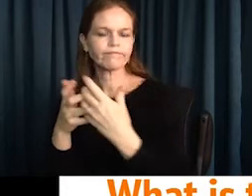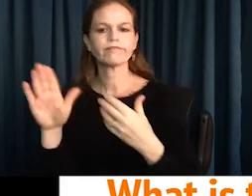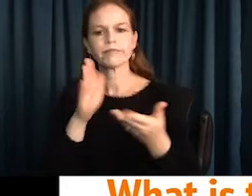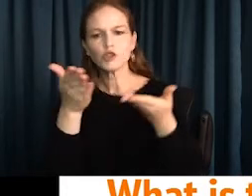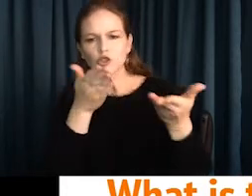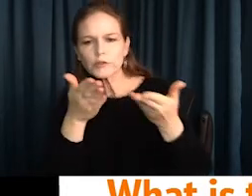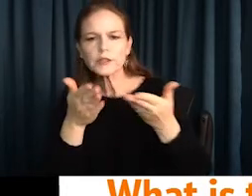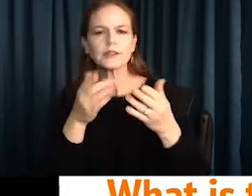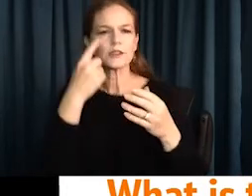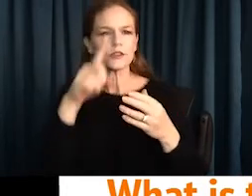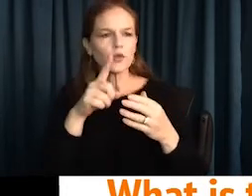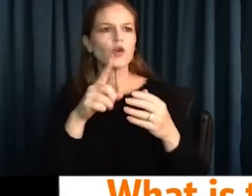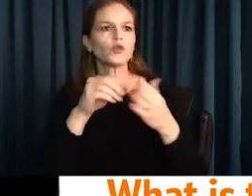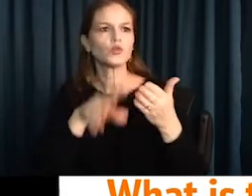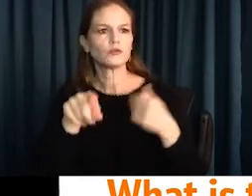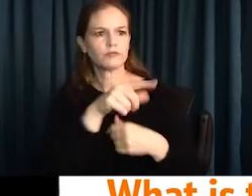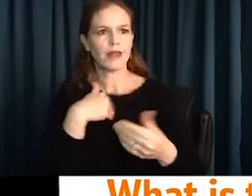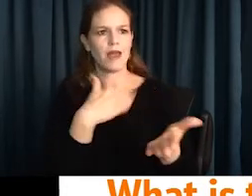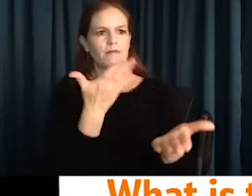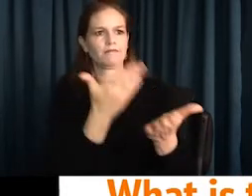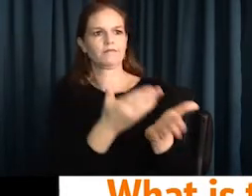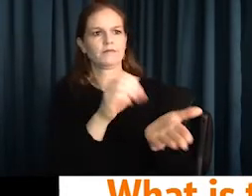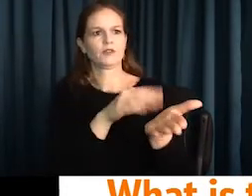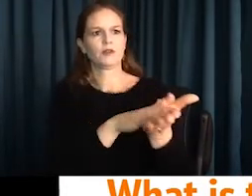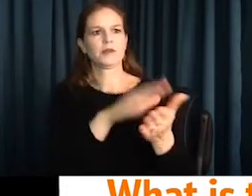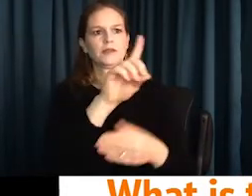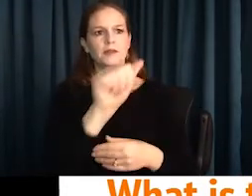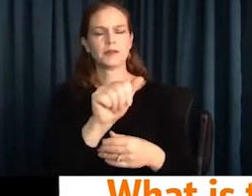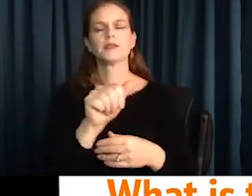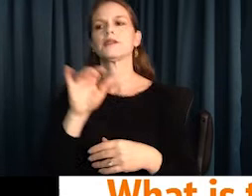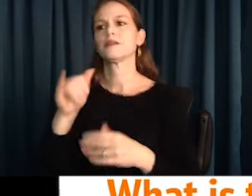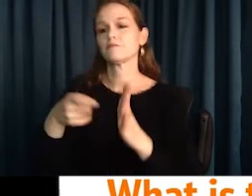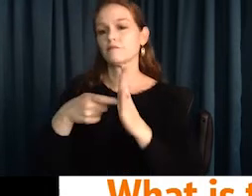various documented disabilities as mandated by the Rehabilitation Act of 1973